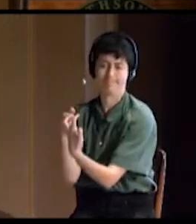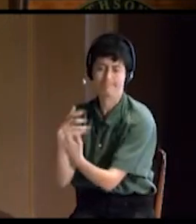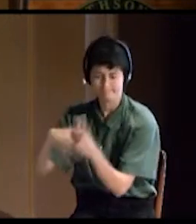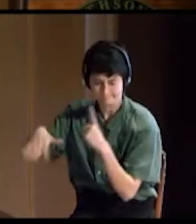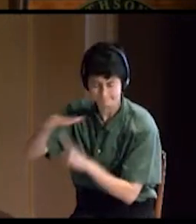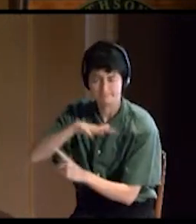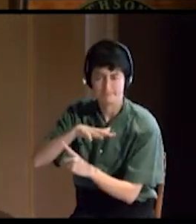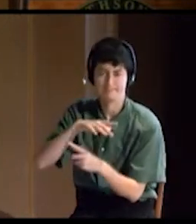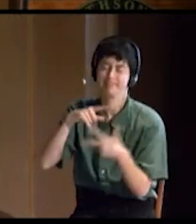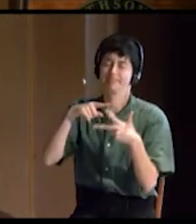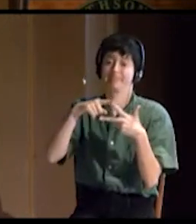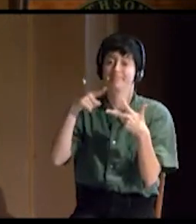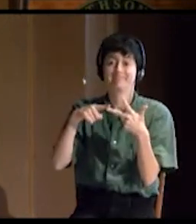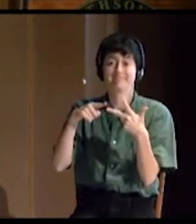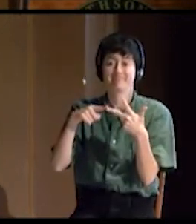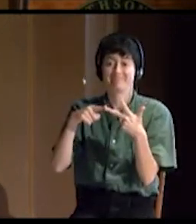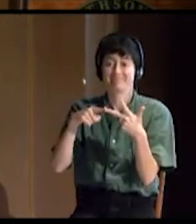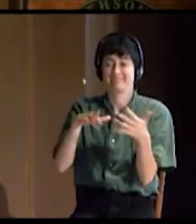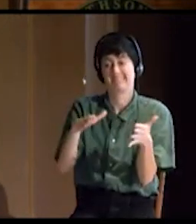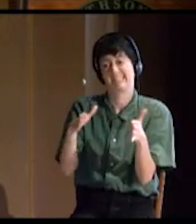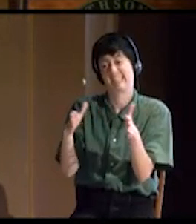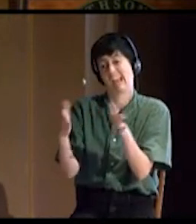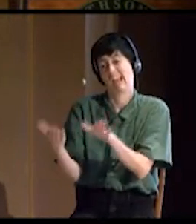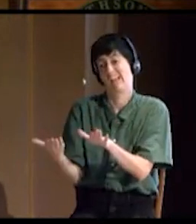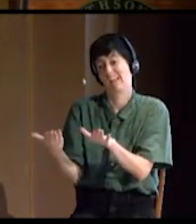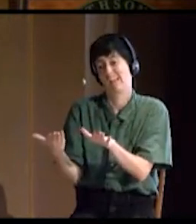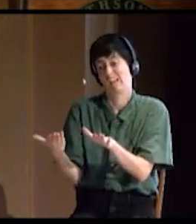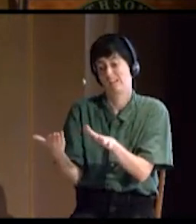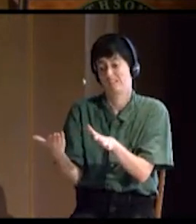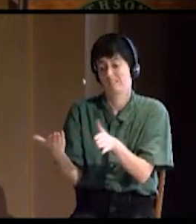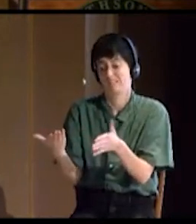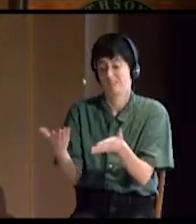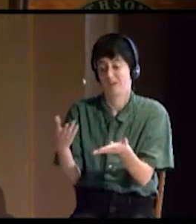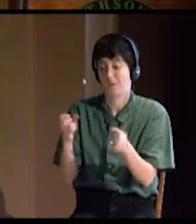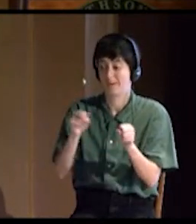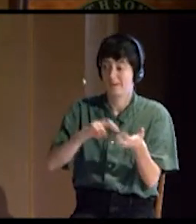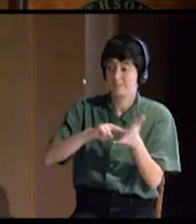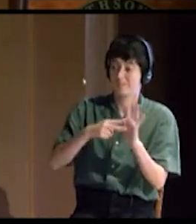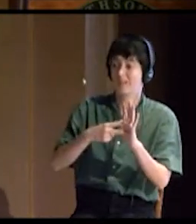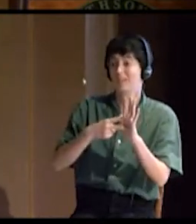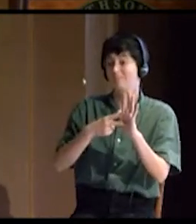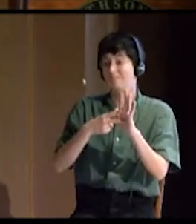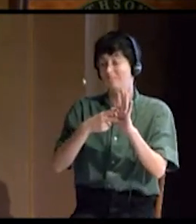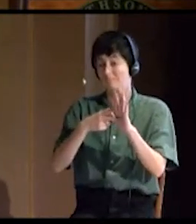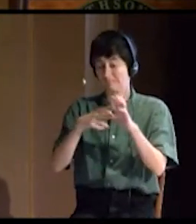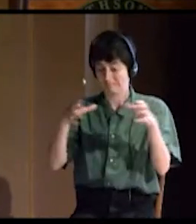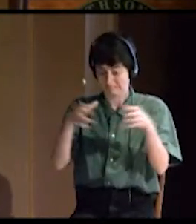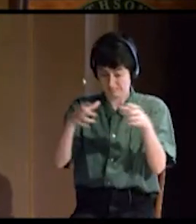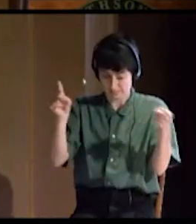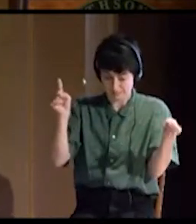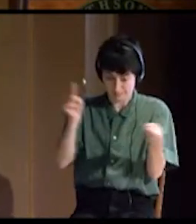of an individual or even a population. We want to know the components of biodiversity